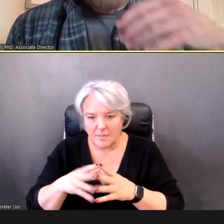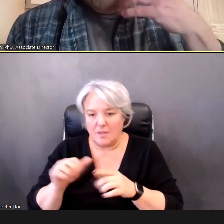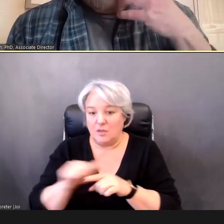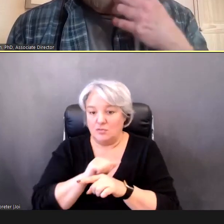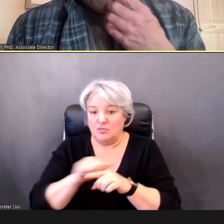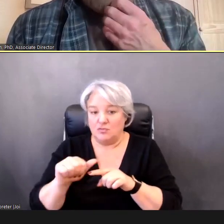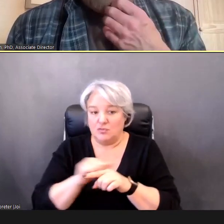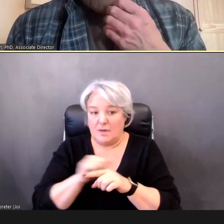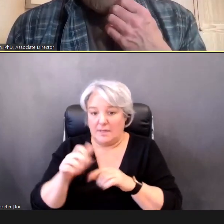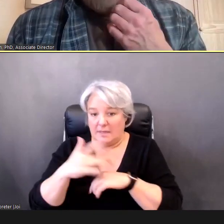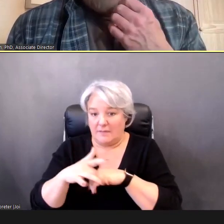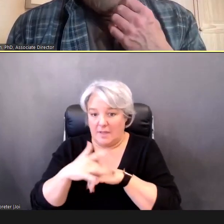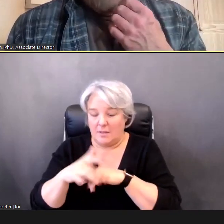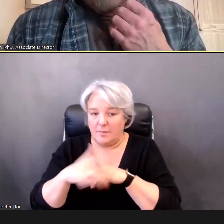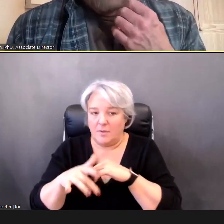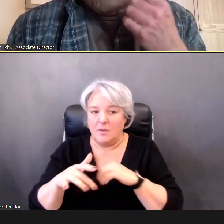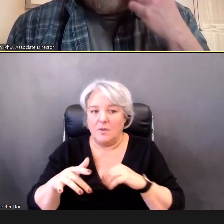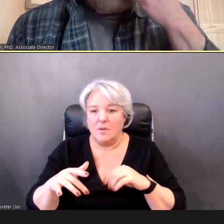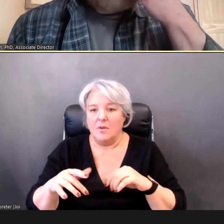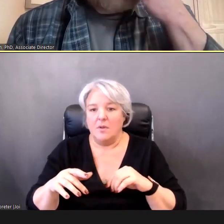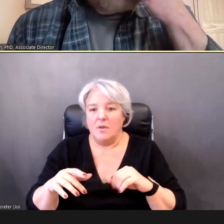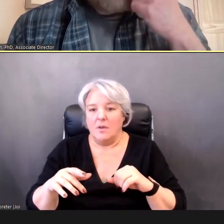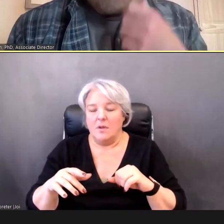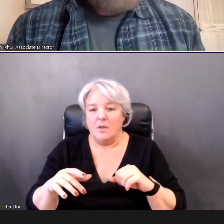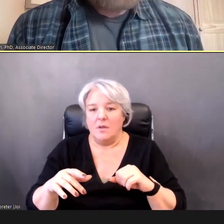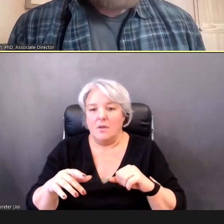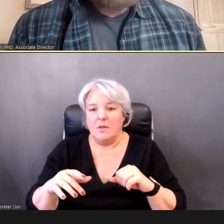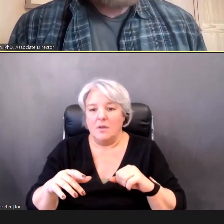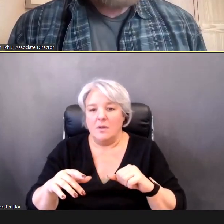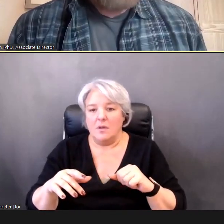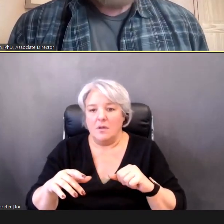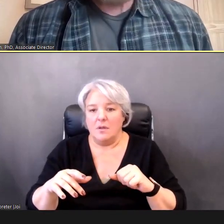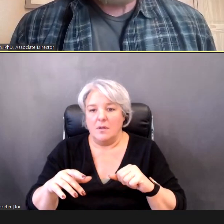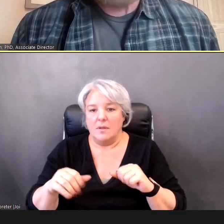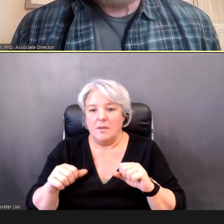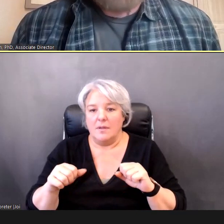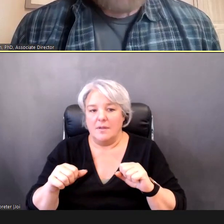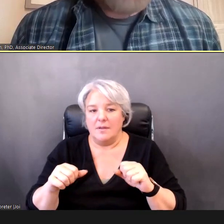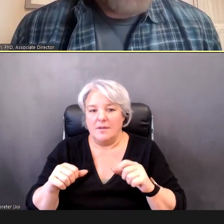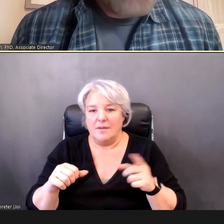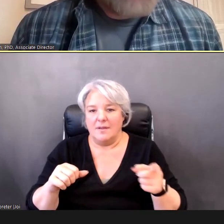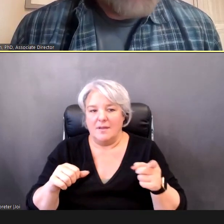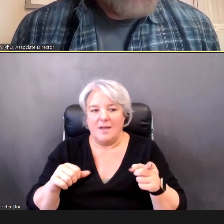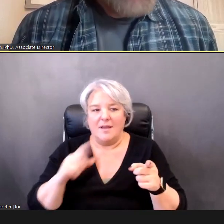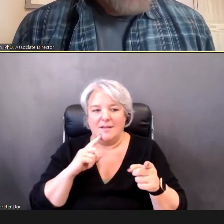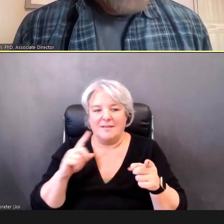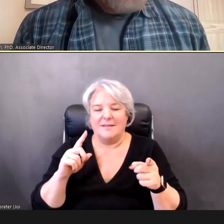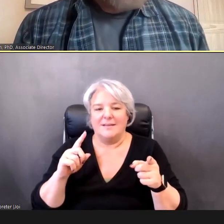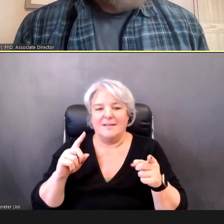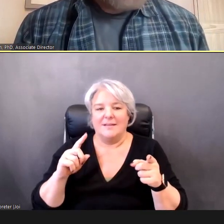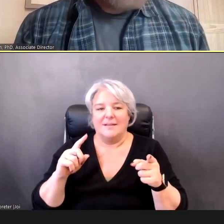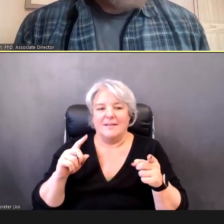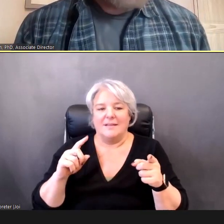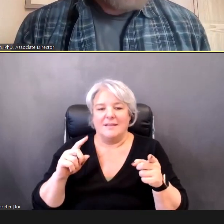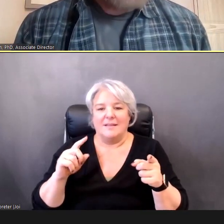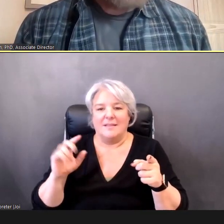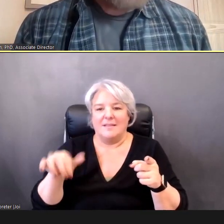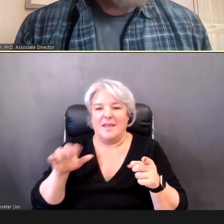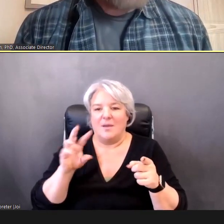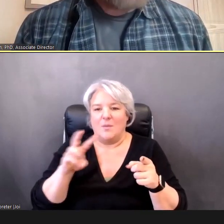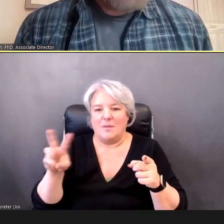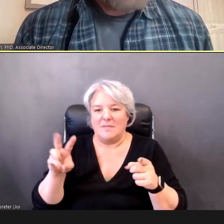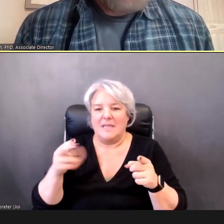available on on um